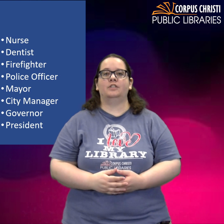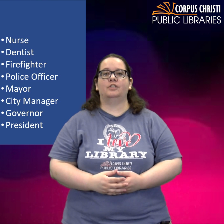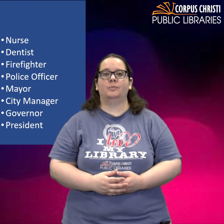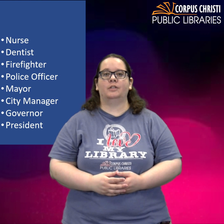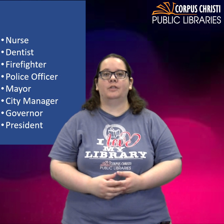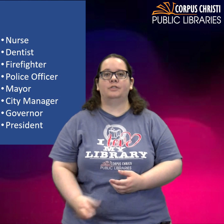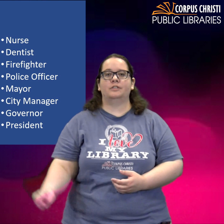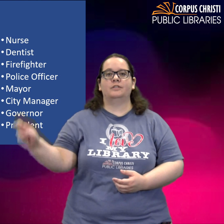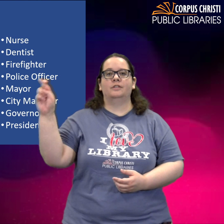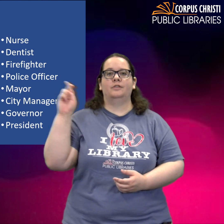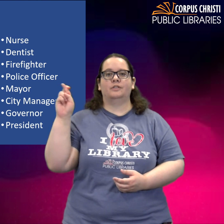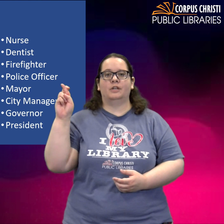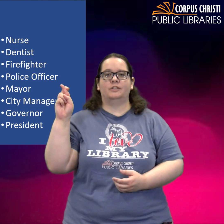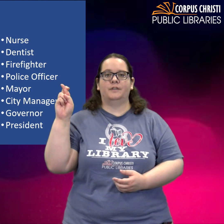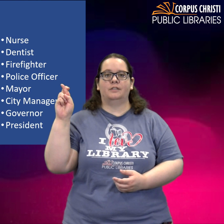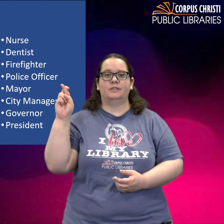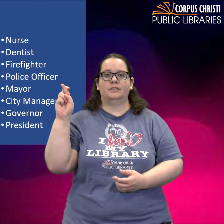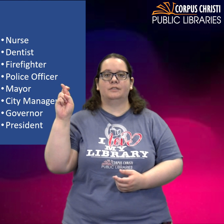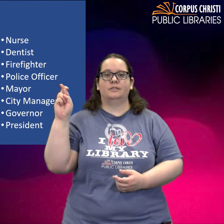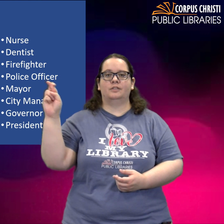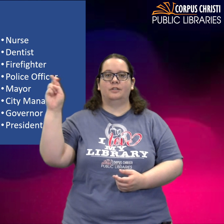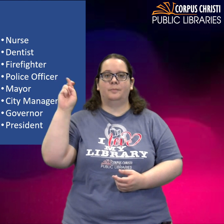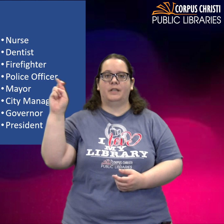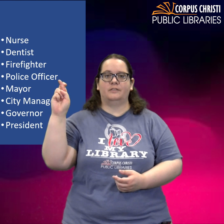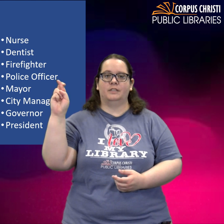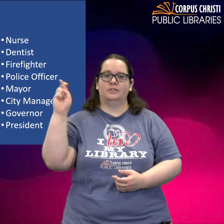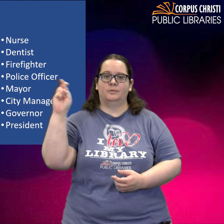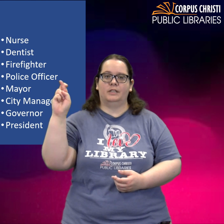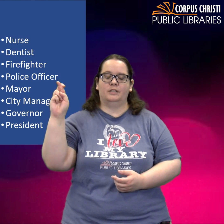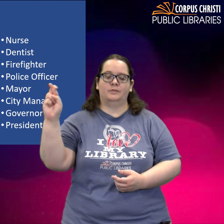you're super close, you just cross your fingers. So your best friends, you're really close.